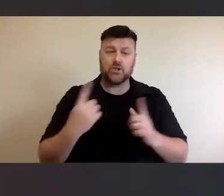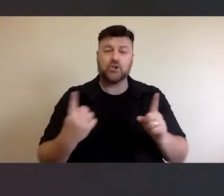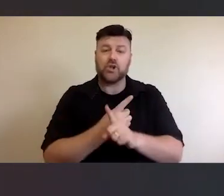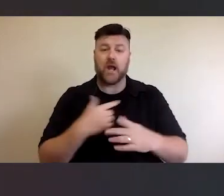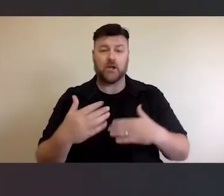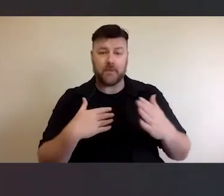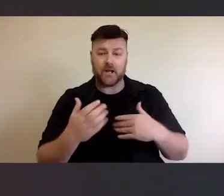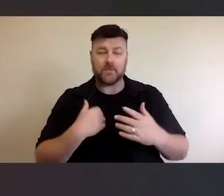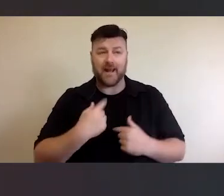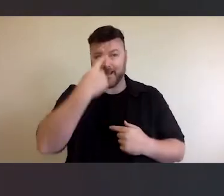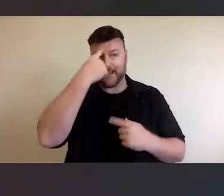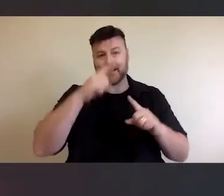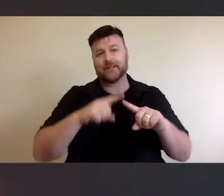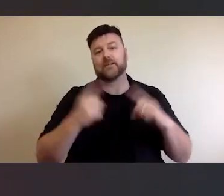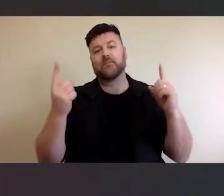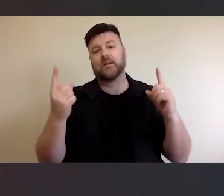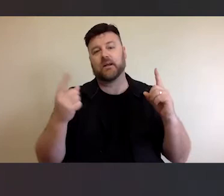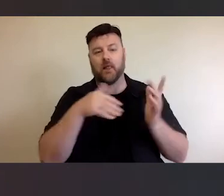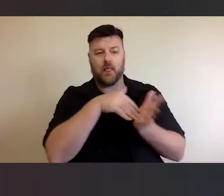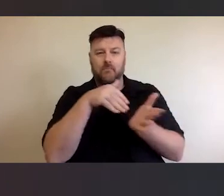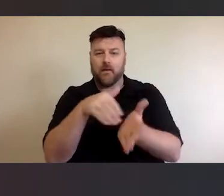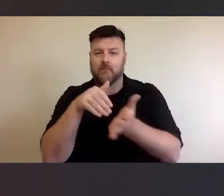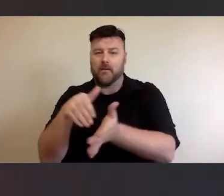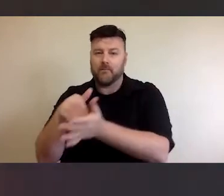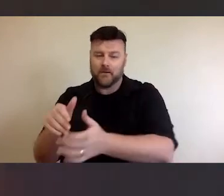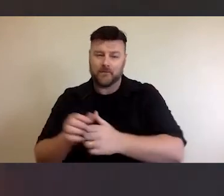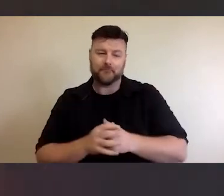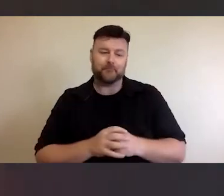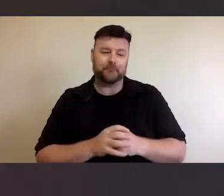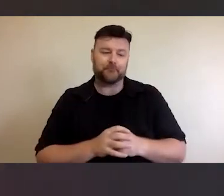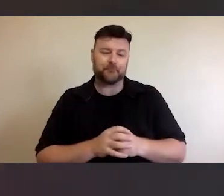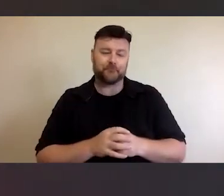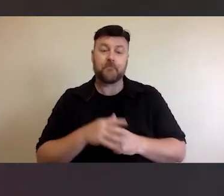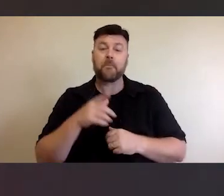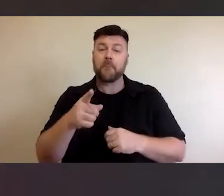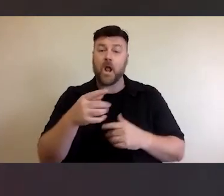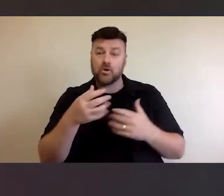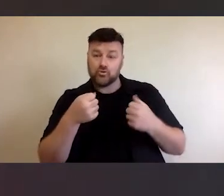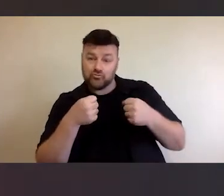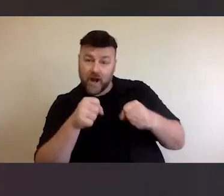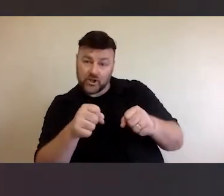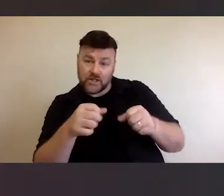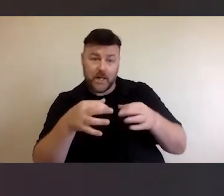thinking. Strategising and making plans, at best of times, is tough